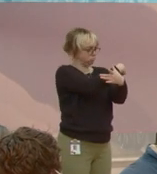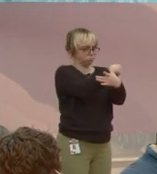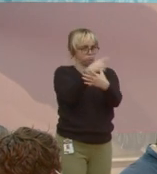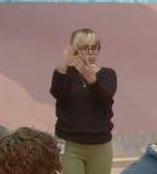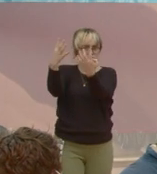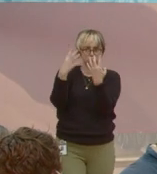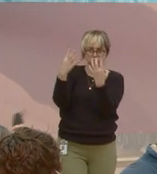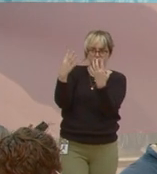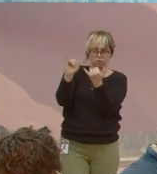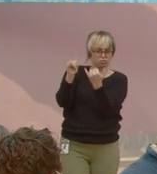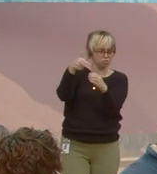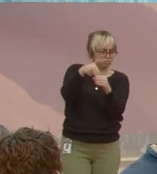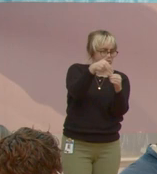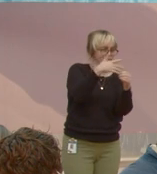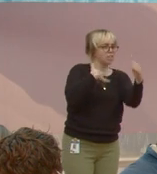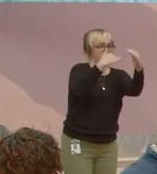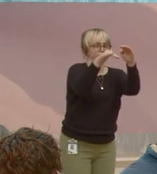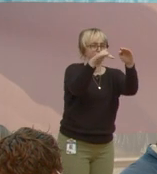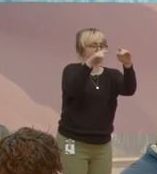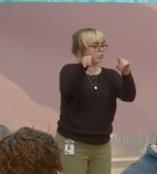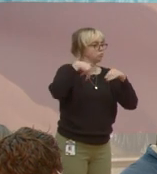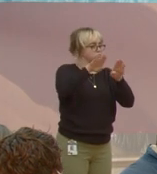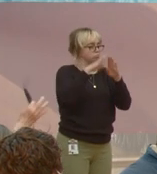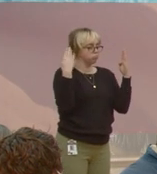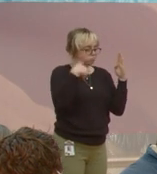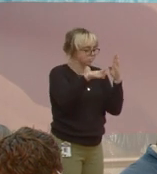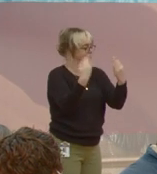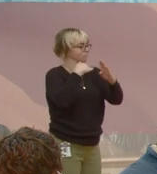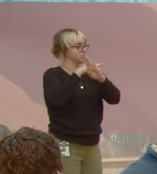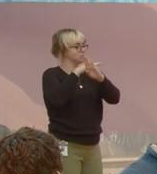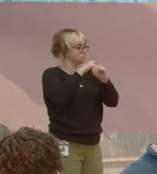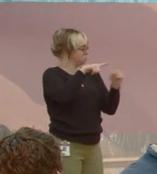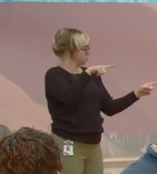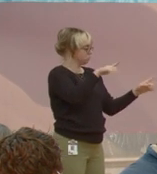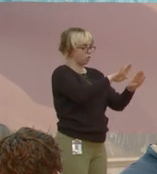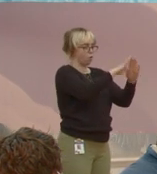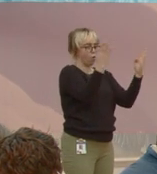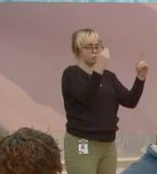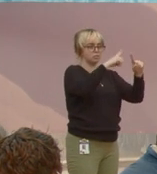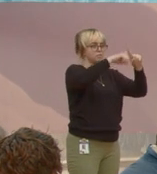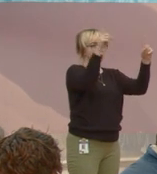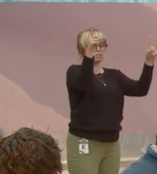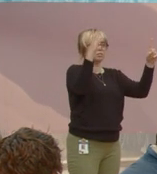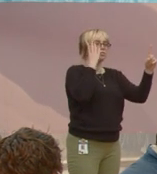restricted was to walk through those doors, right and see where they are. And the world wide open. Even just like